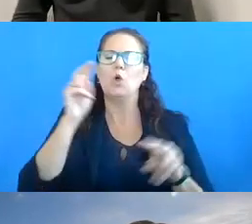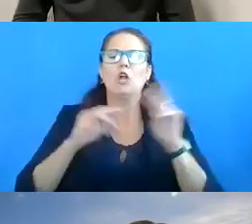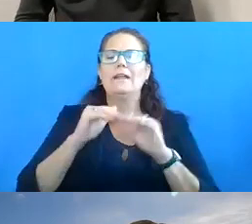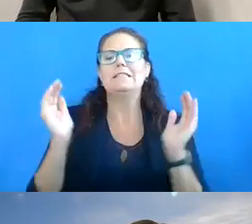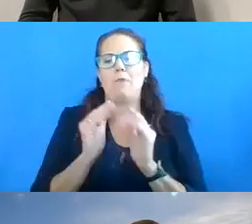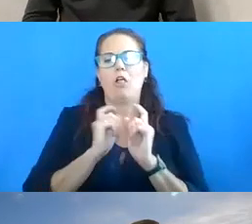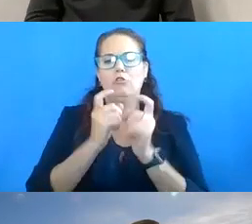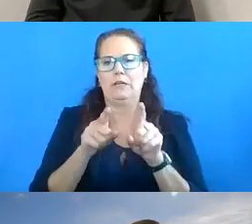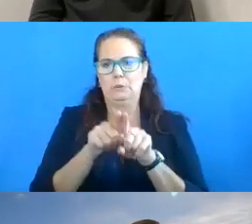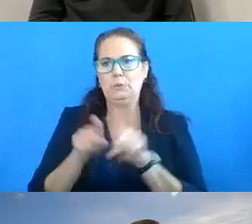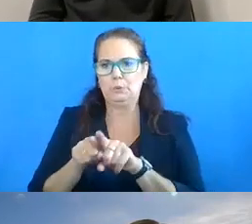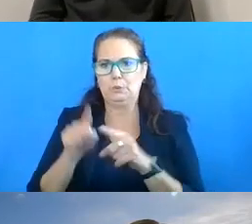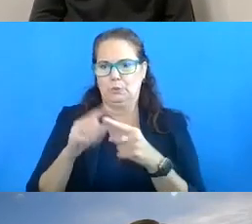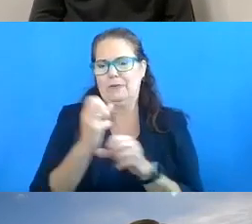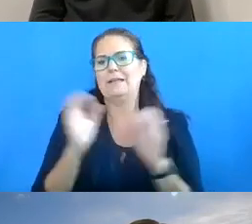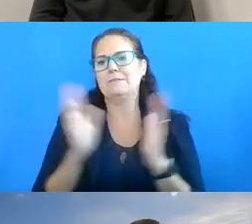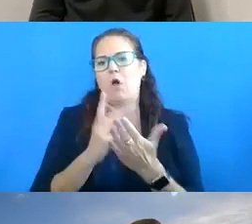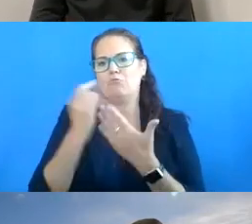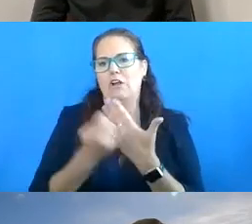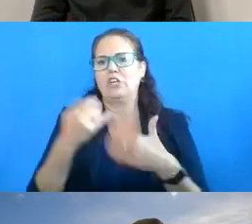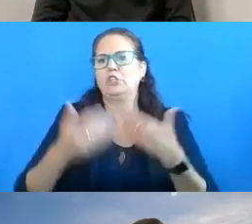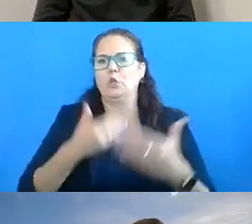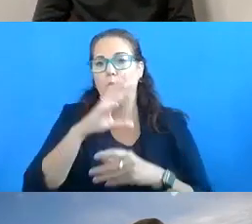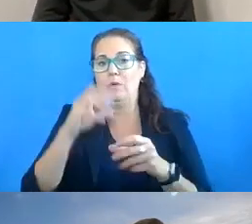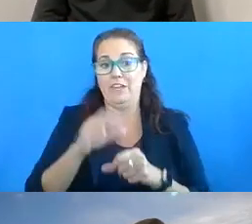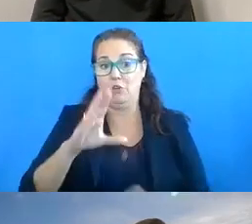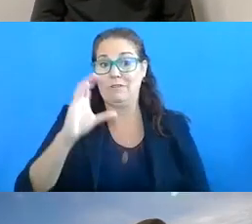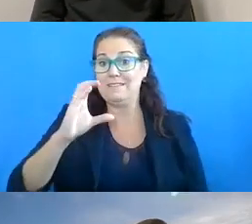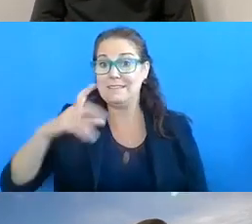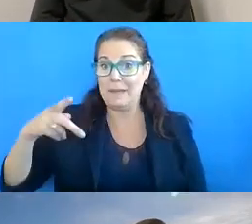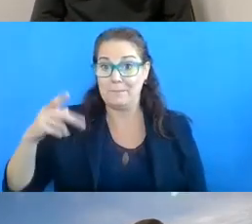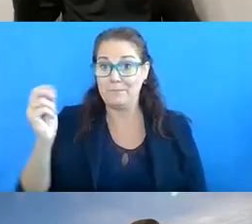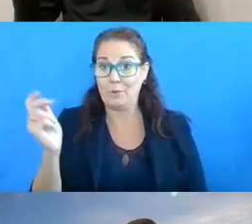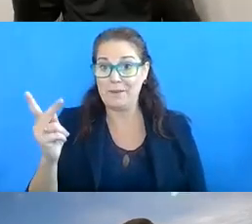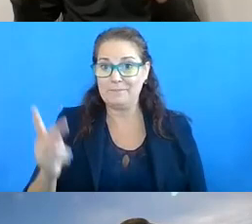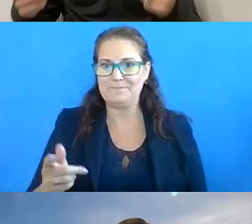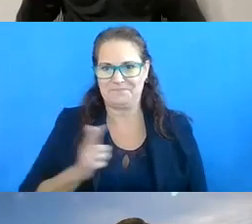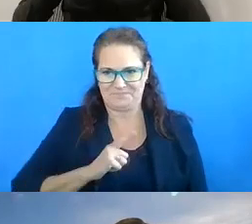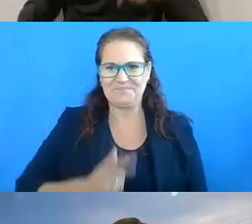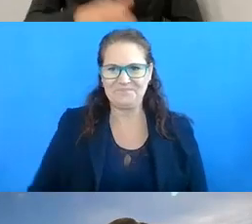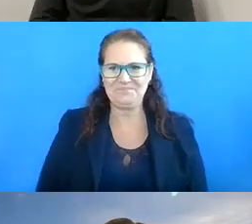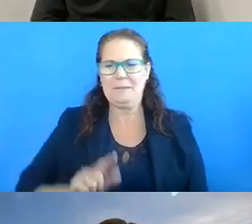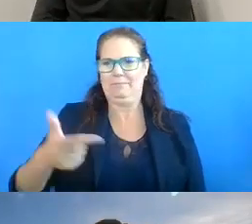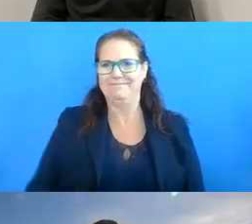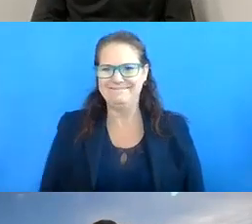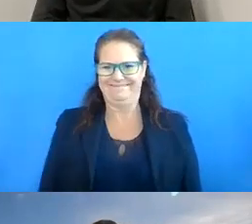too, to get smaller projects done within your CCP. So, if we go on to the next slide,